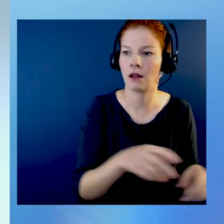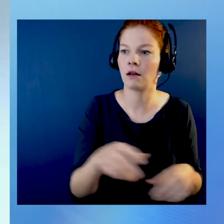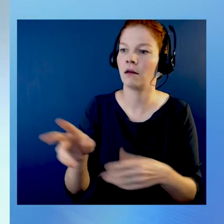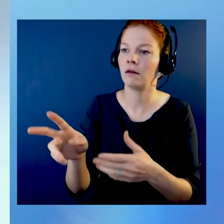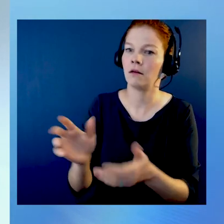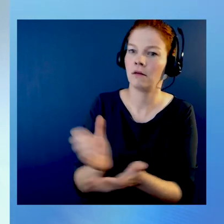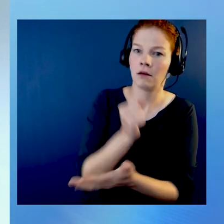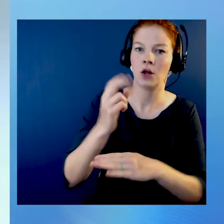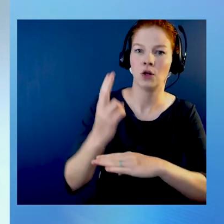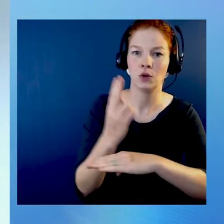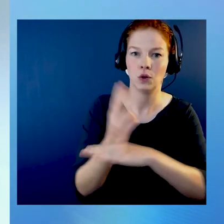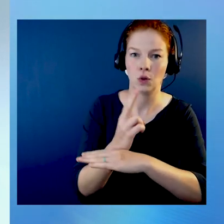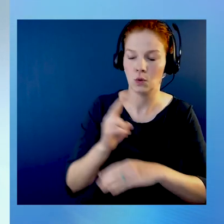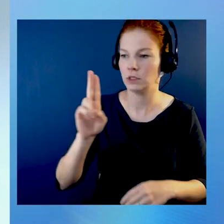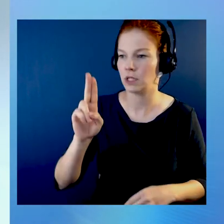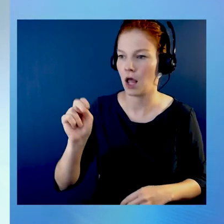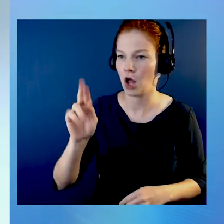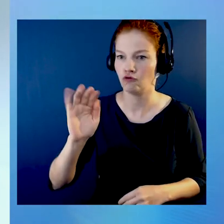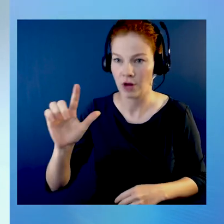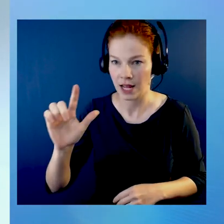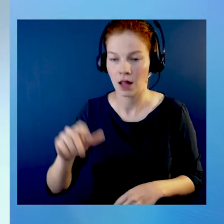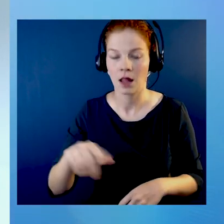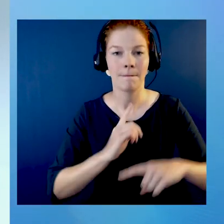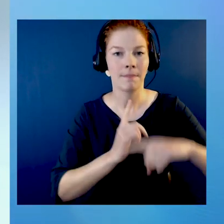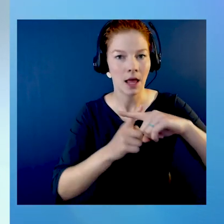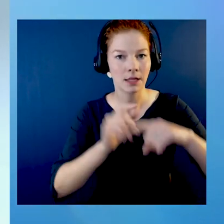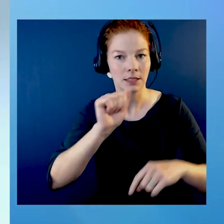Unreal Engine and Azure's Digital Twins.